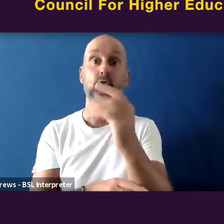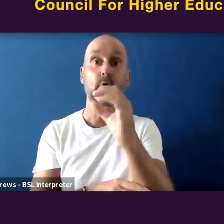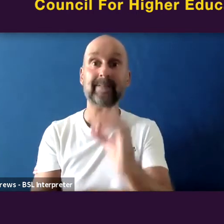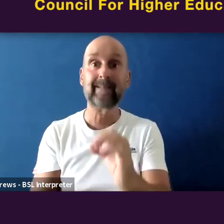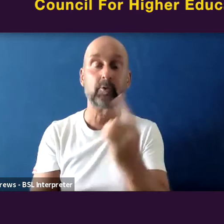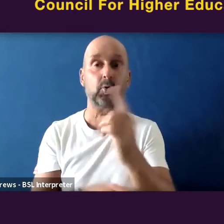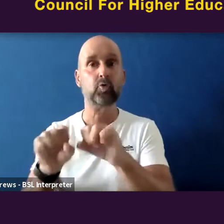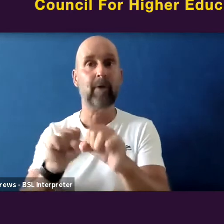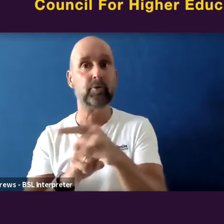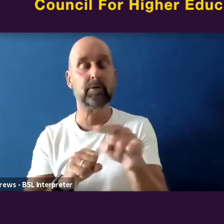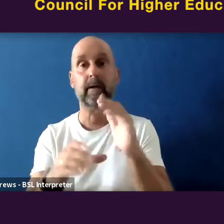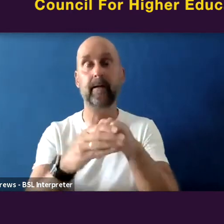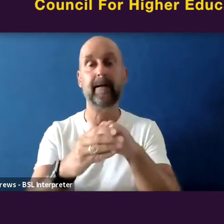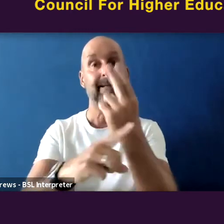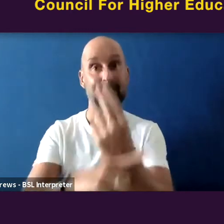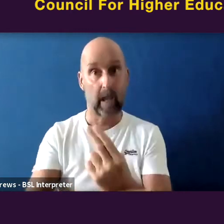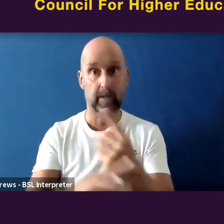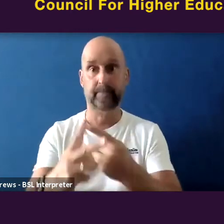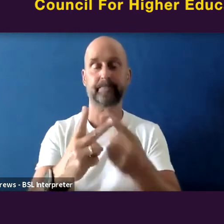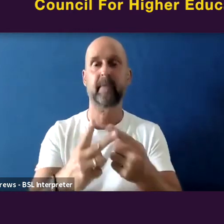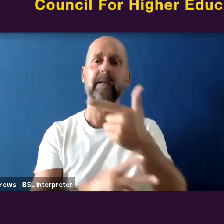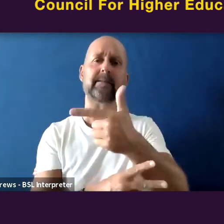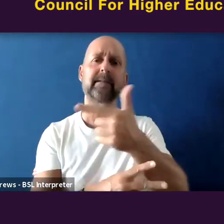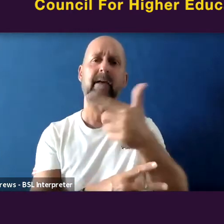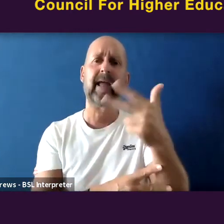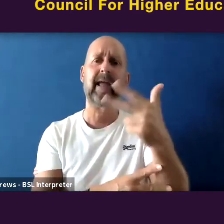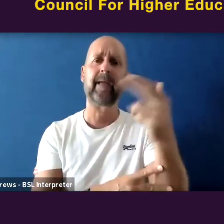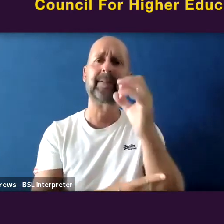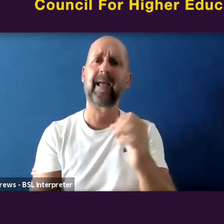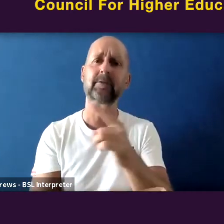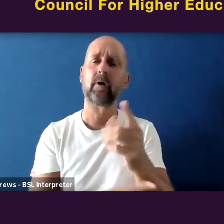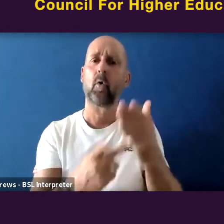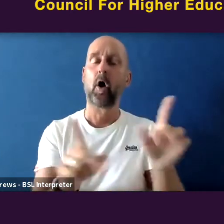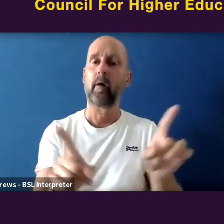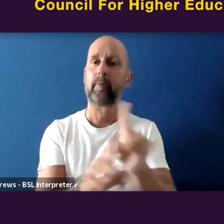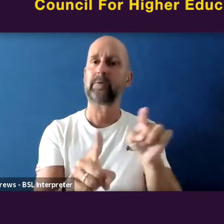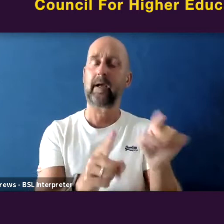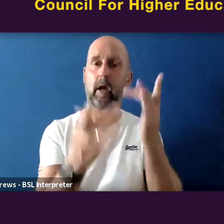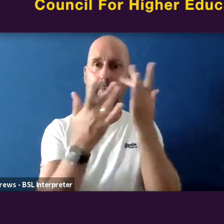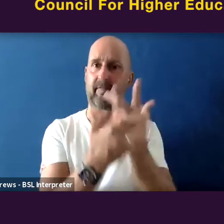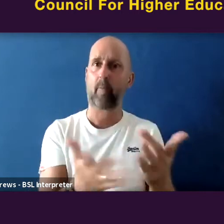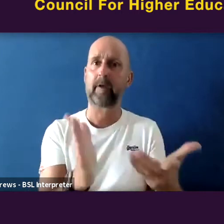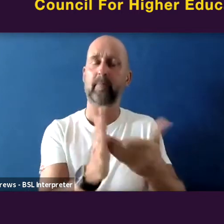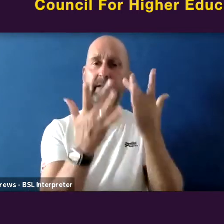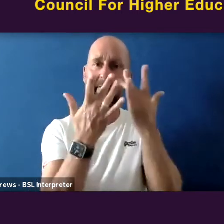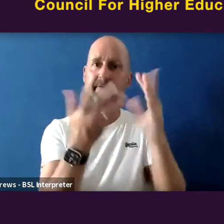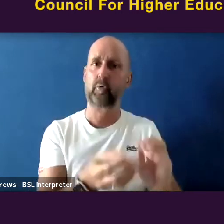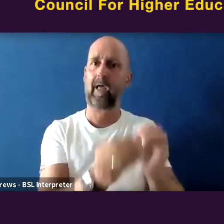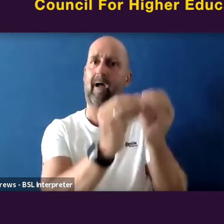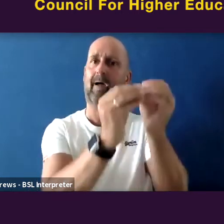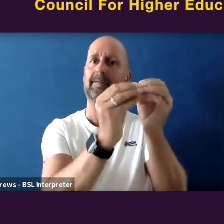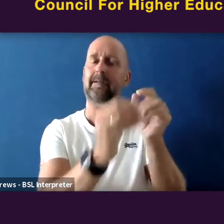work in design, and 78% of those working in music, performing and visual arts have a creative degree,